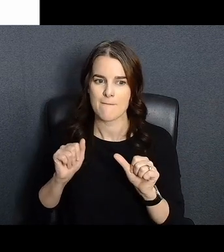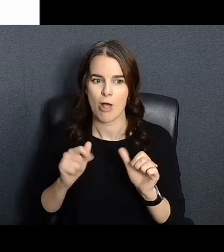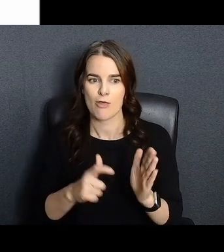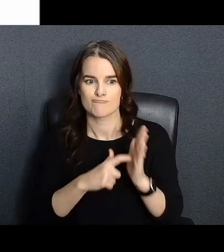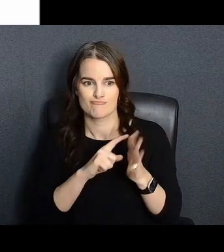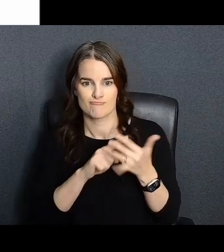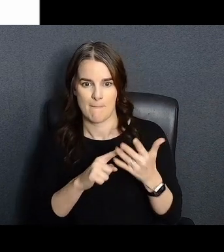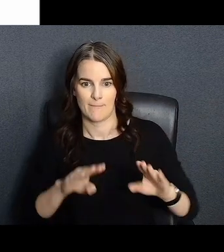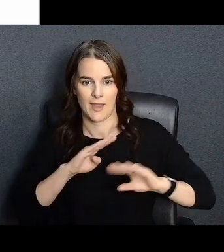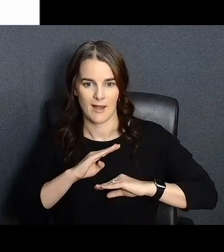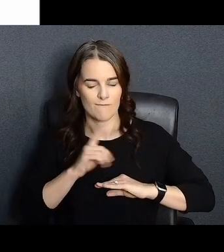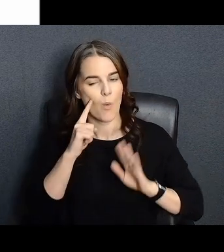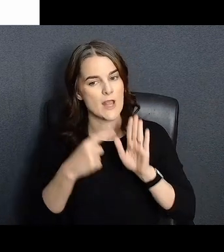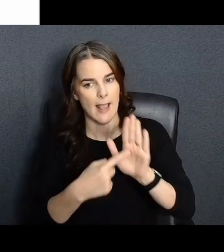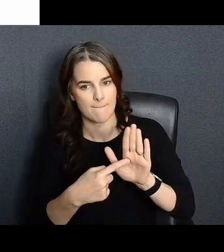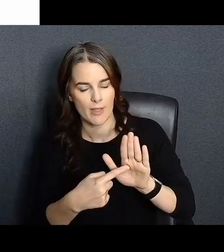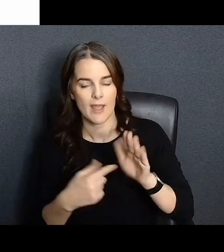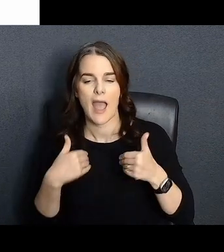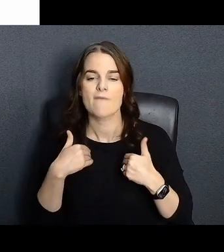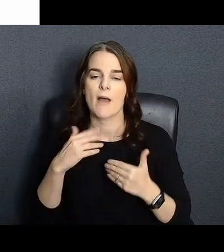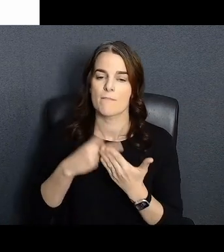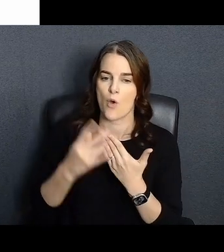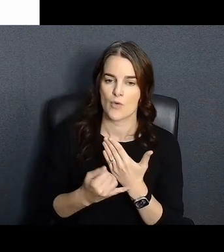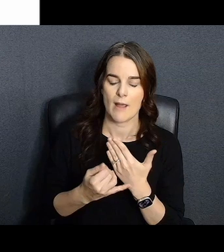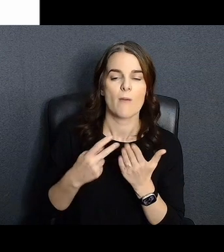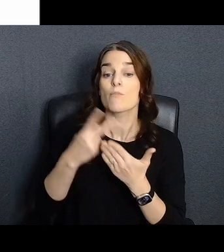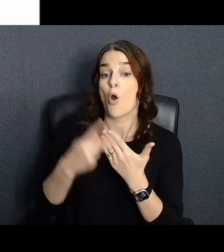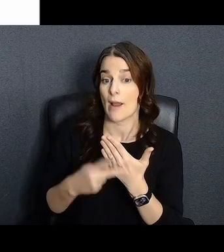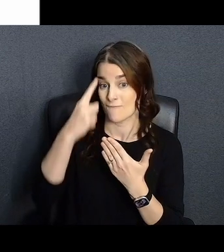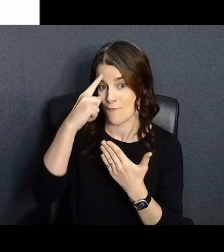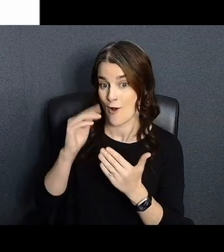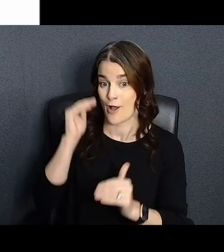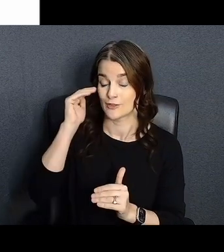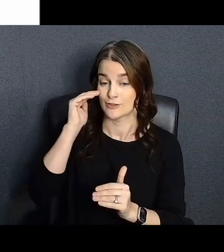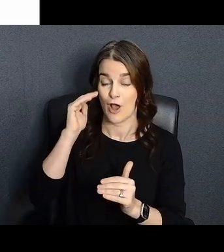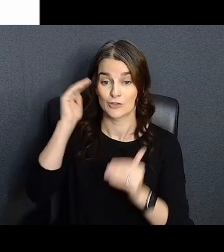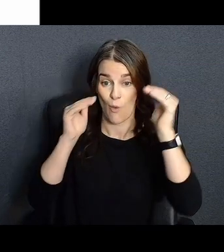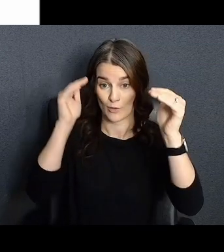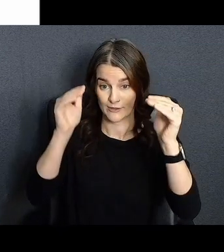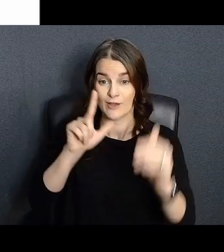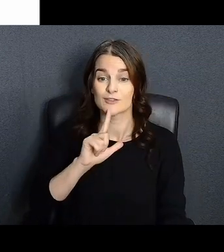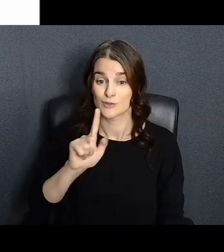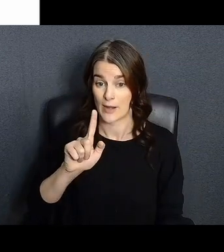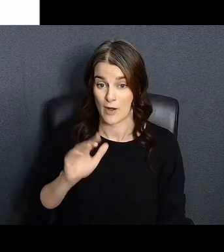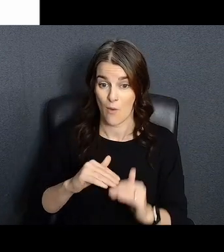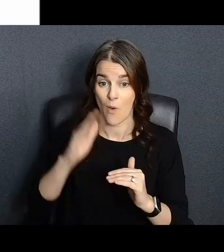For example, we have a program for adults 21 and older who receive services through Philadelphia Intellectual